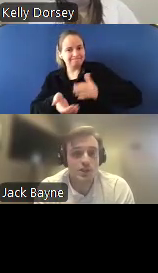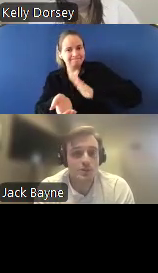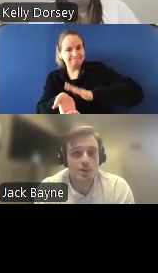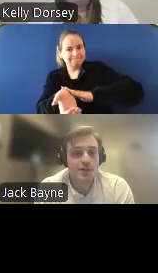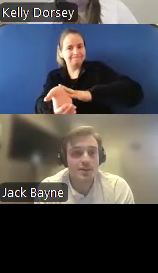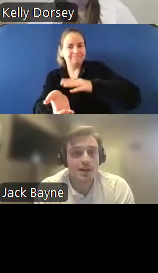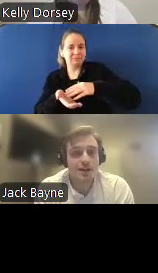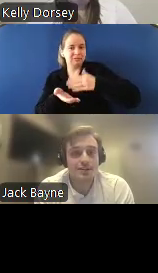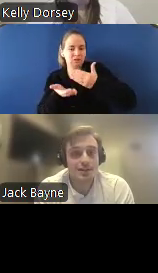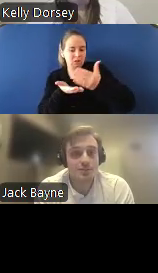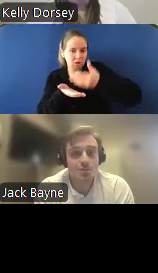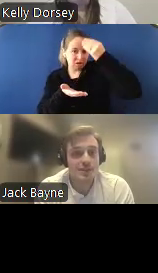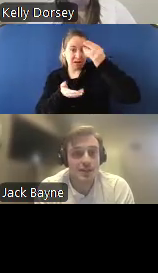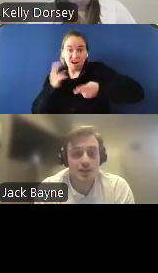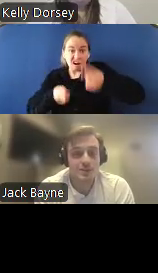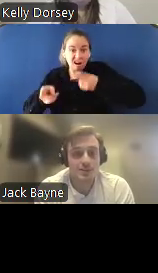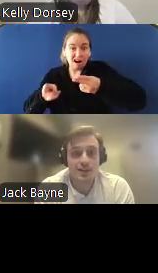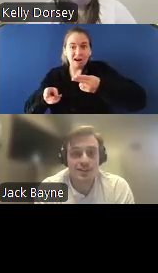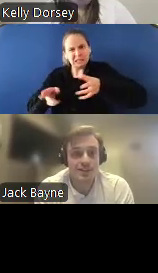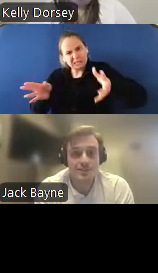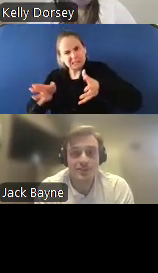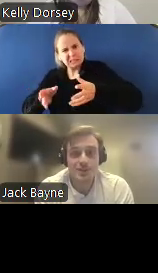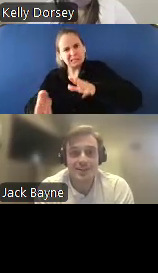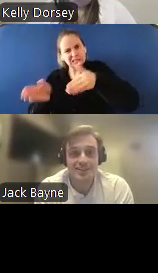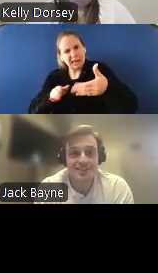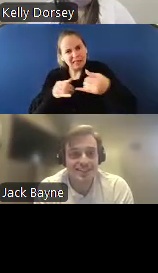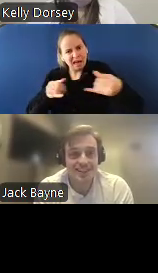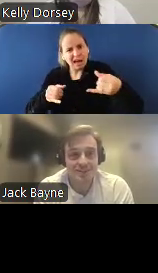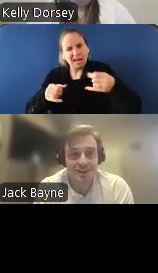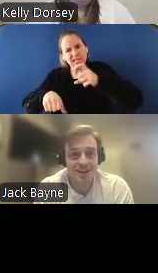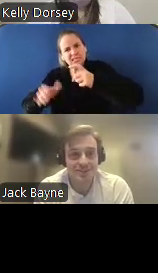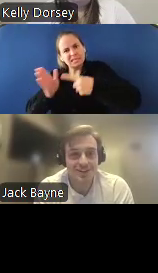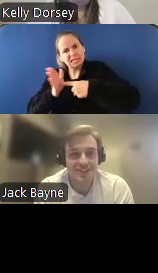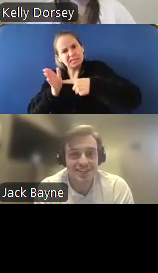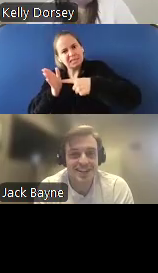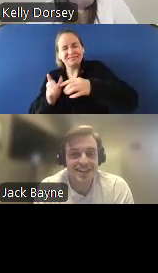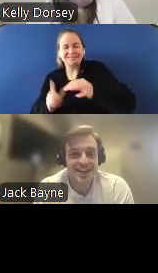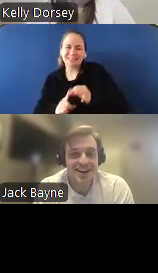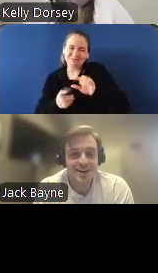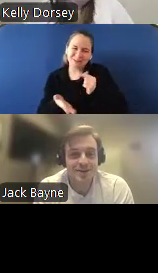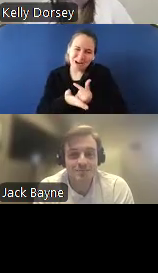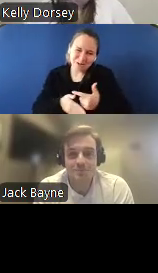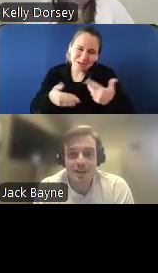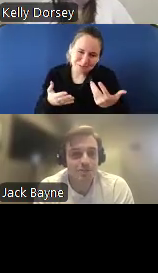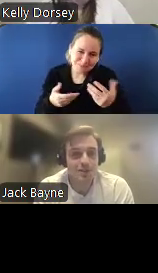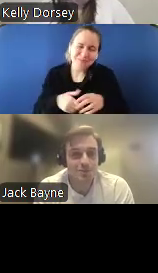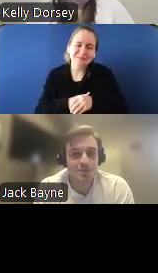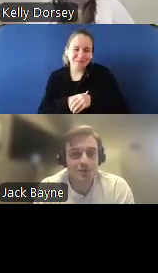rush anybody, didn't put any deadlines on anything until we had a set for graduation. Everybody moved